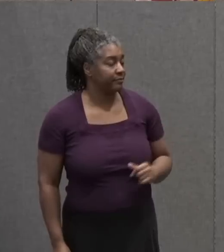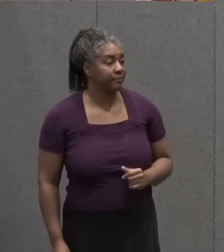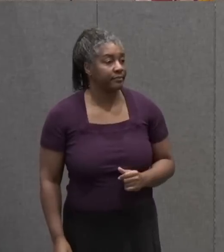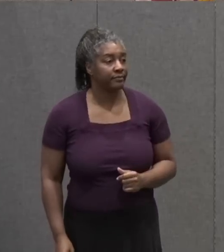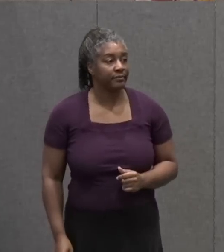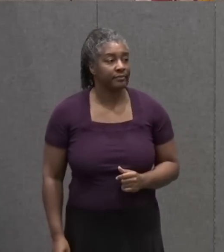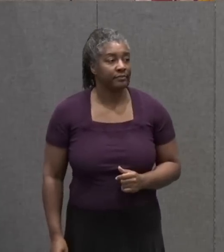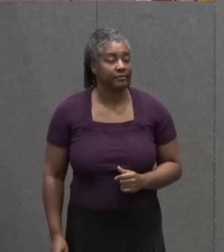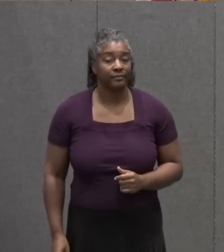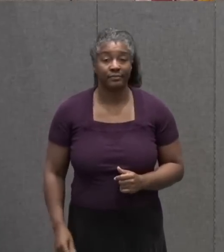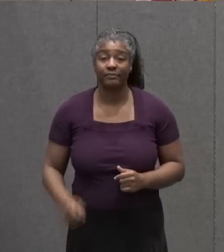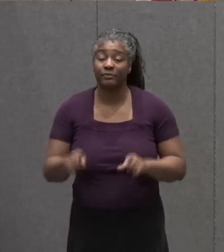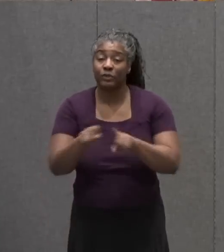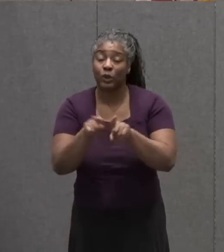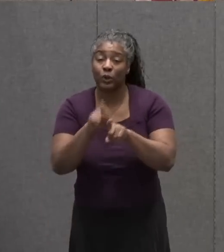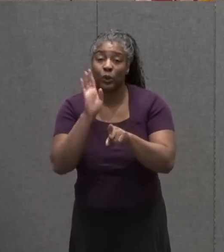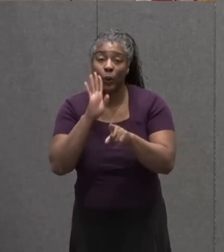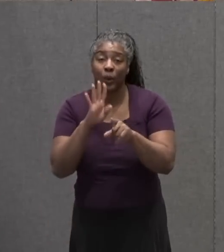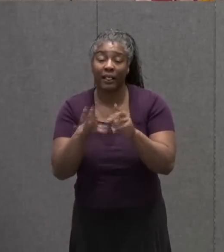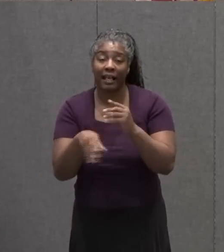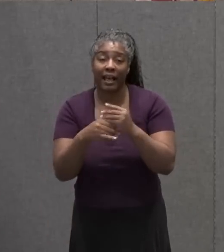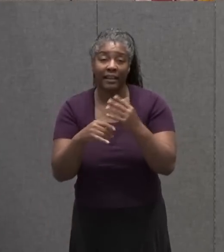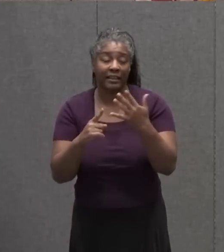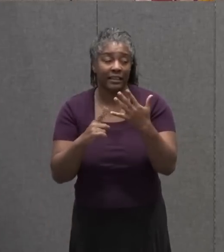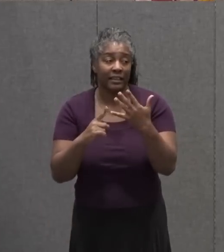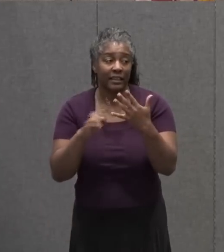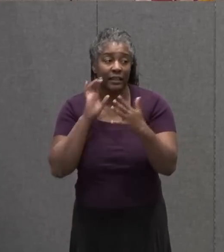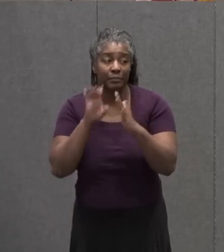and I'm going to add a picture of a stop sign.